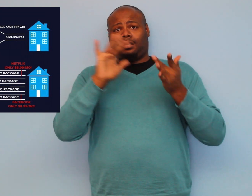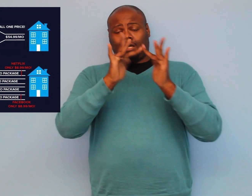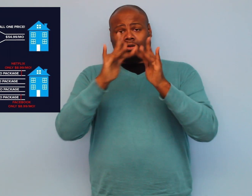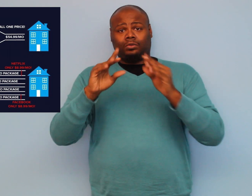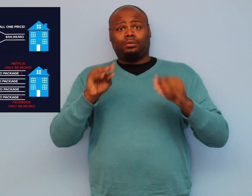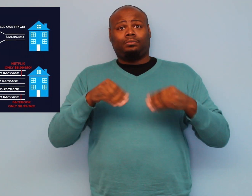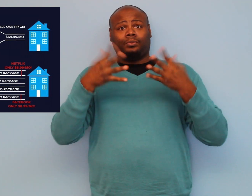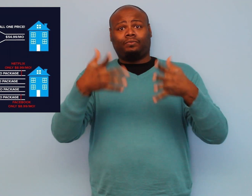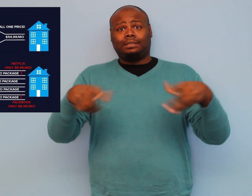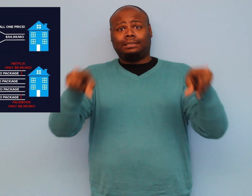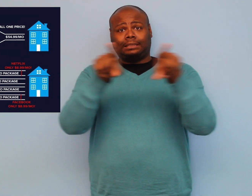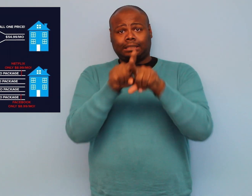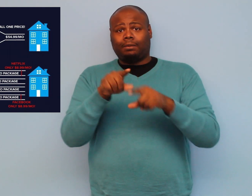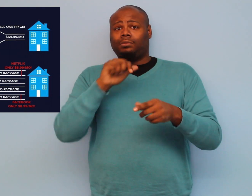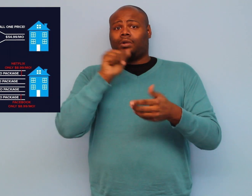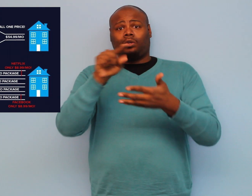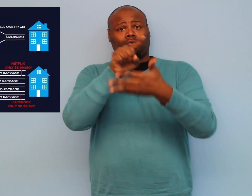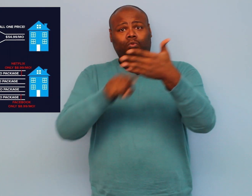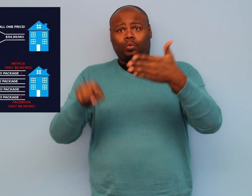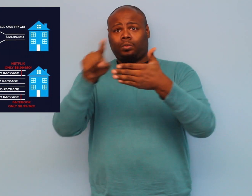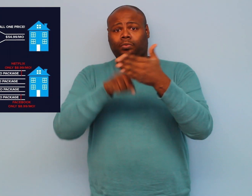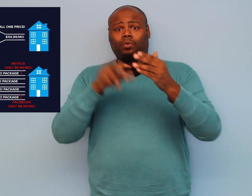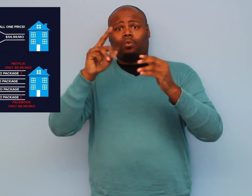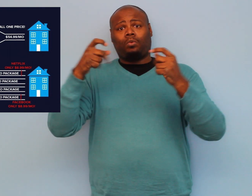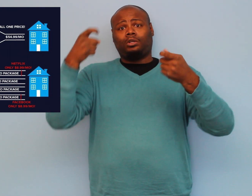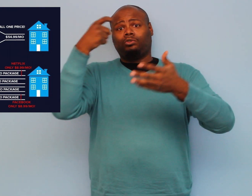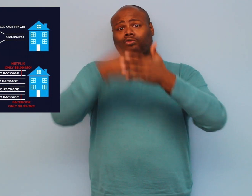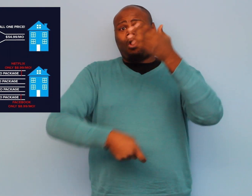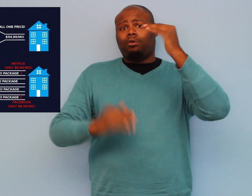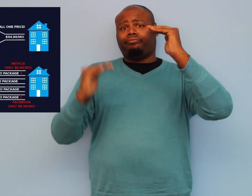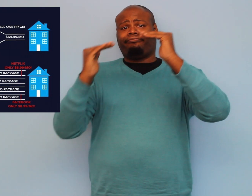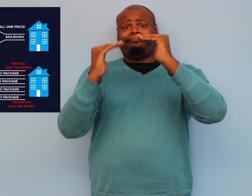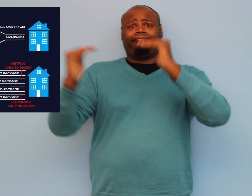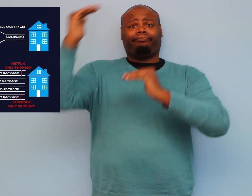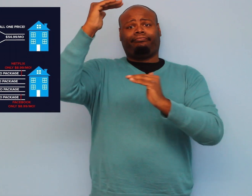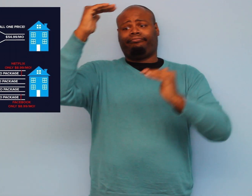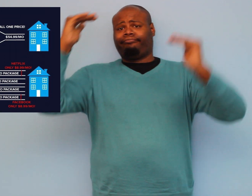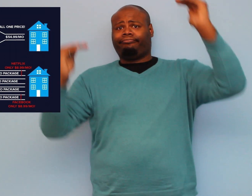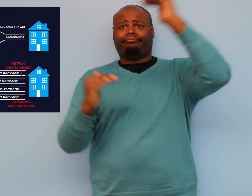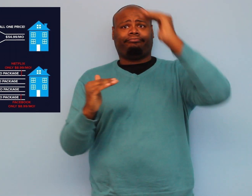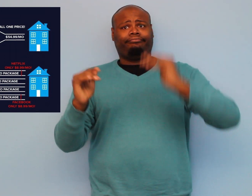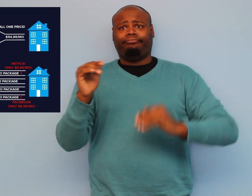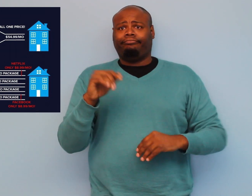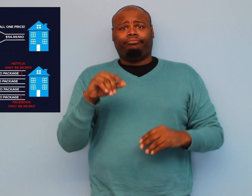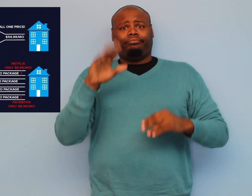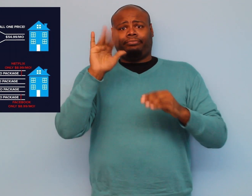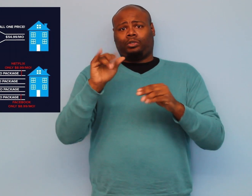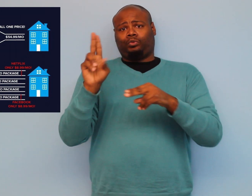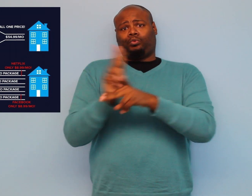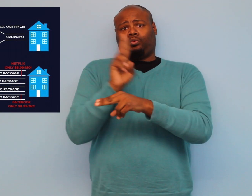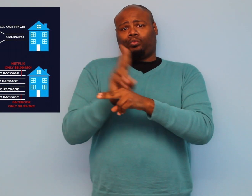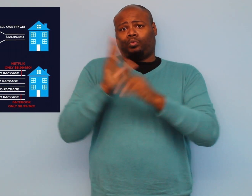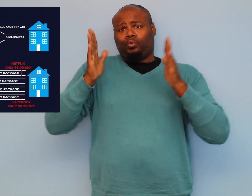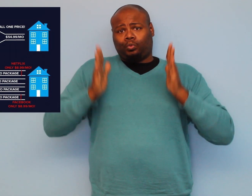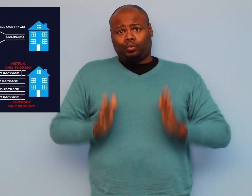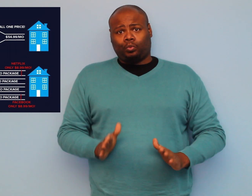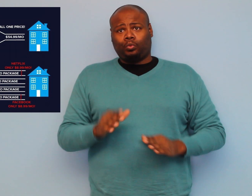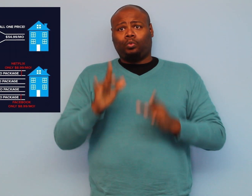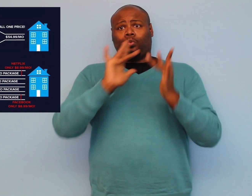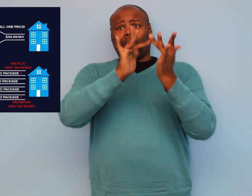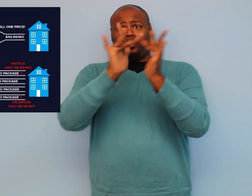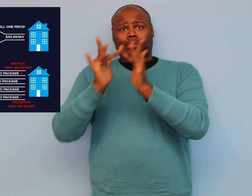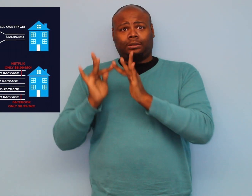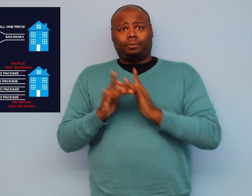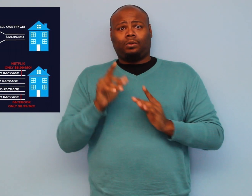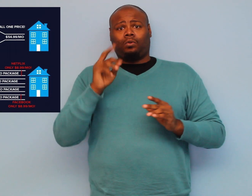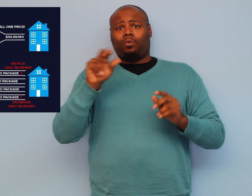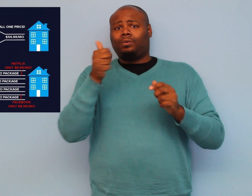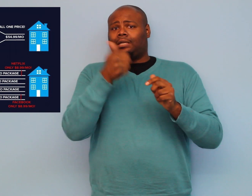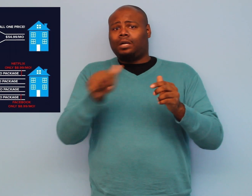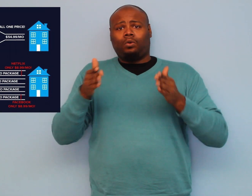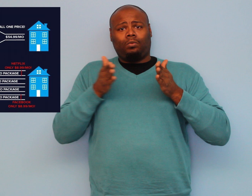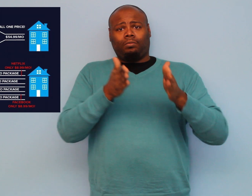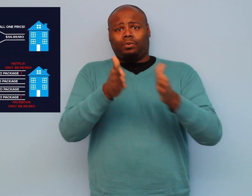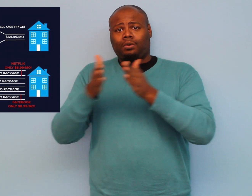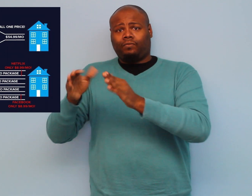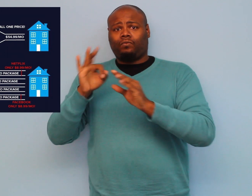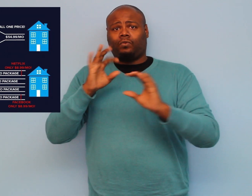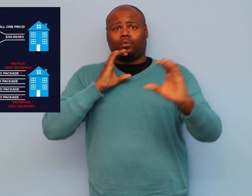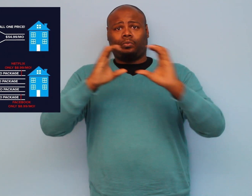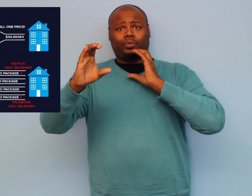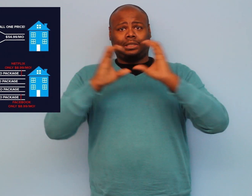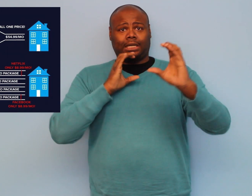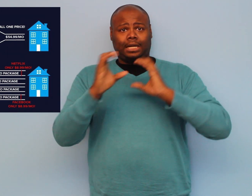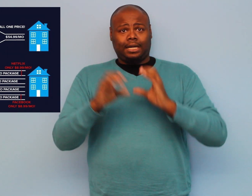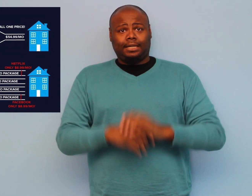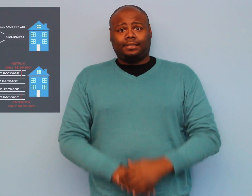This includes not discriminating by charging different fees to certain users, websites, or types of communication.